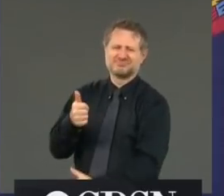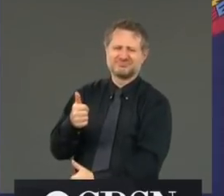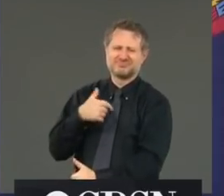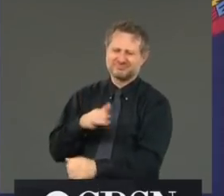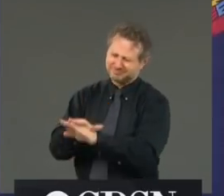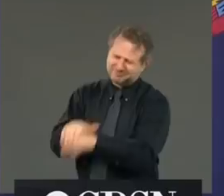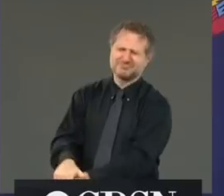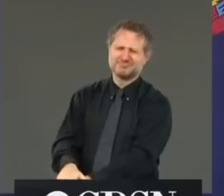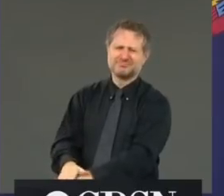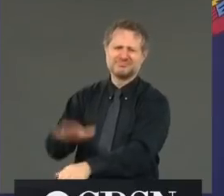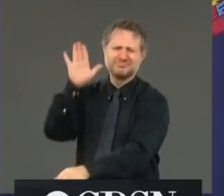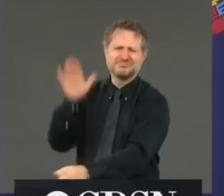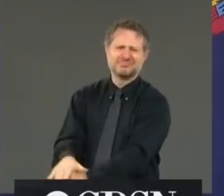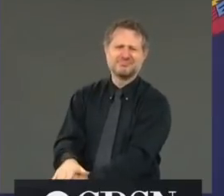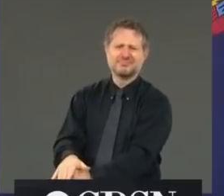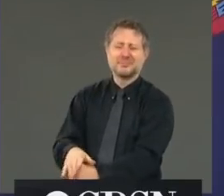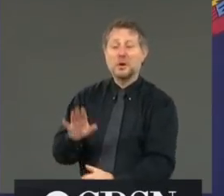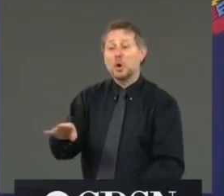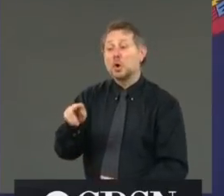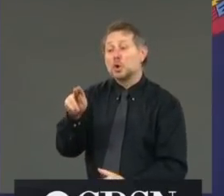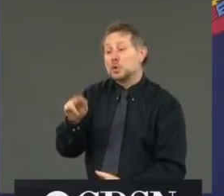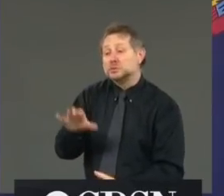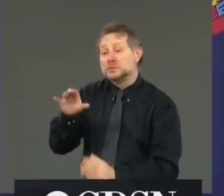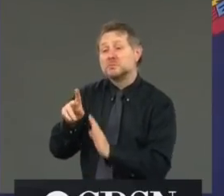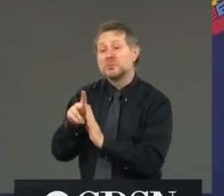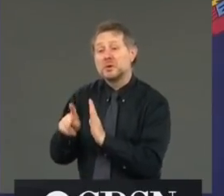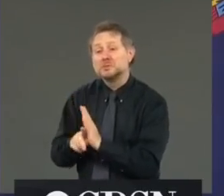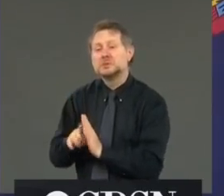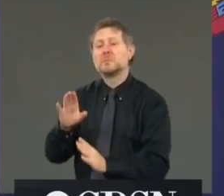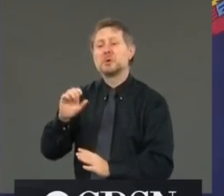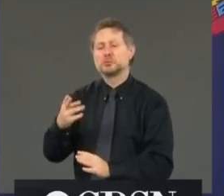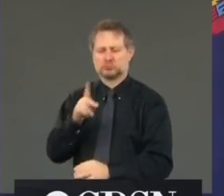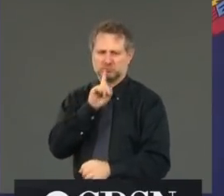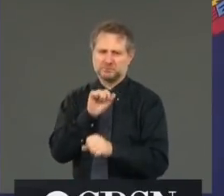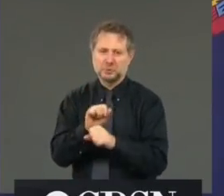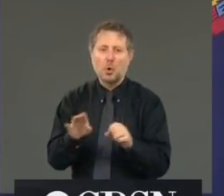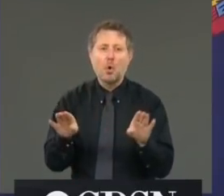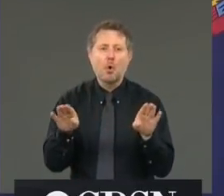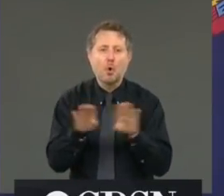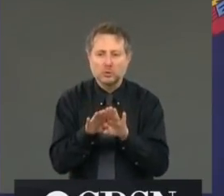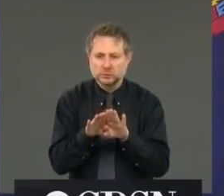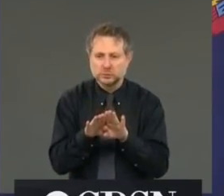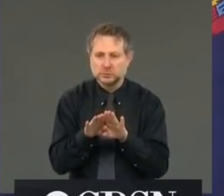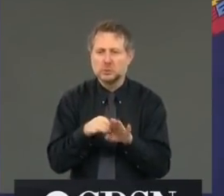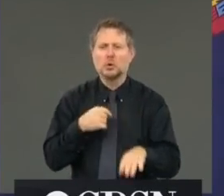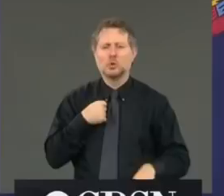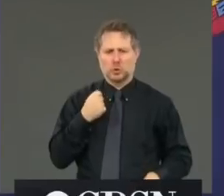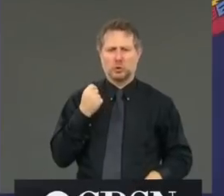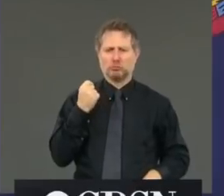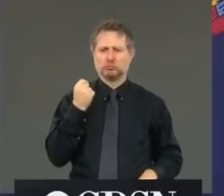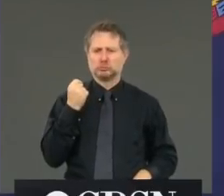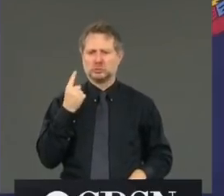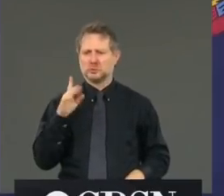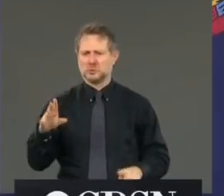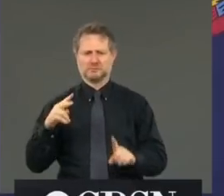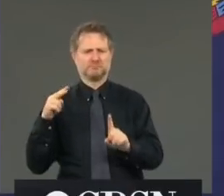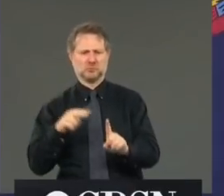SAY IT THE OTHER WAY, IF I HAVE THE ABILITY TO COORDINATE LOCAL POLICIES, RIGHT? I HAVE THE ABILITY TO OVERRIDE